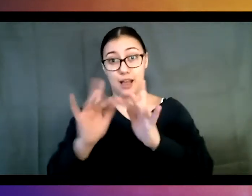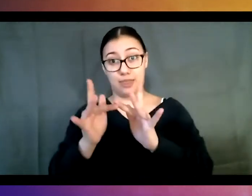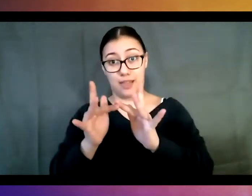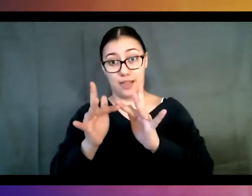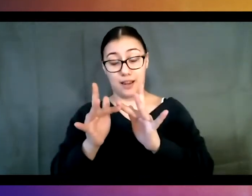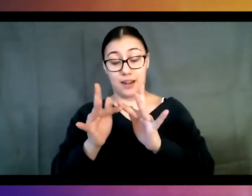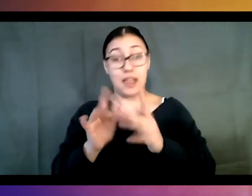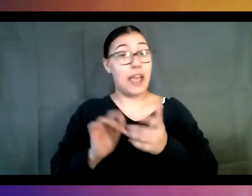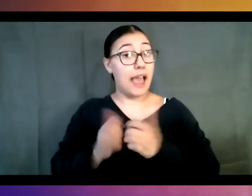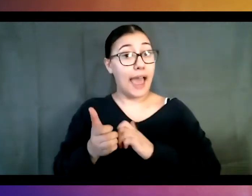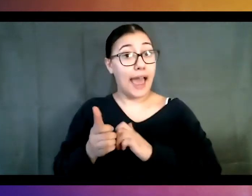on the city website.